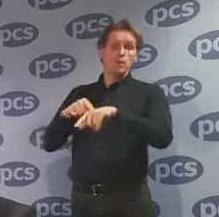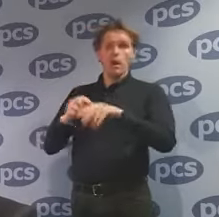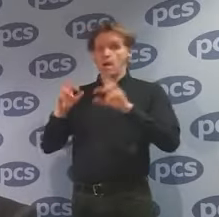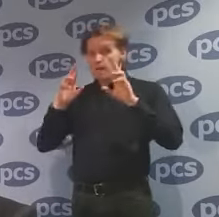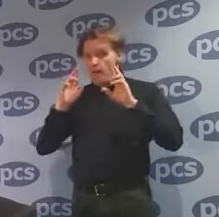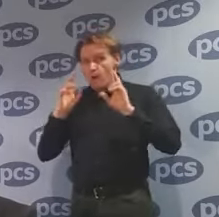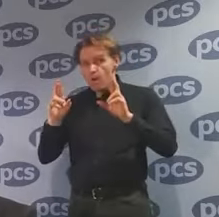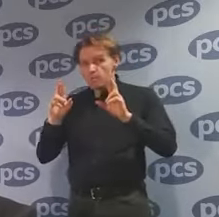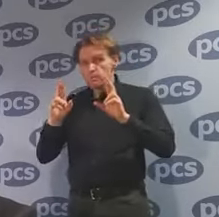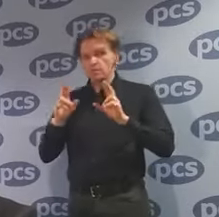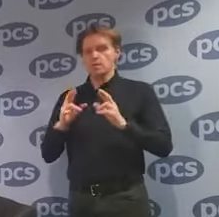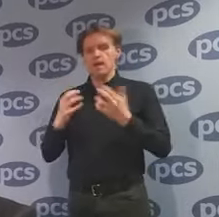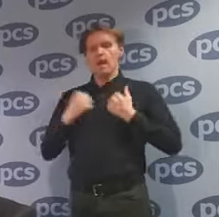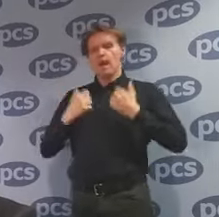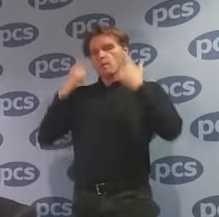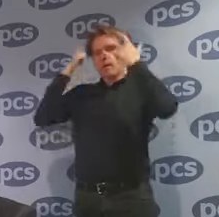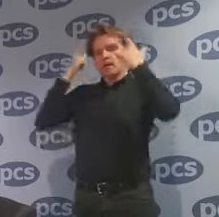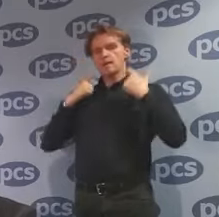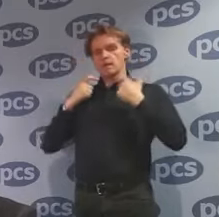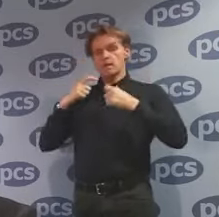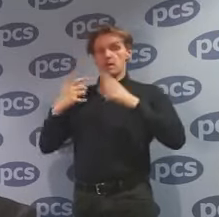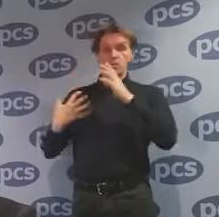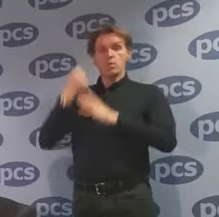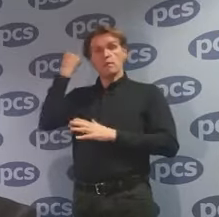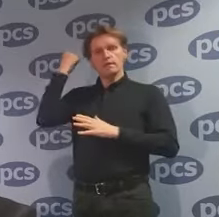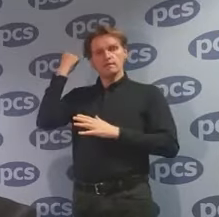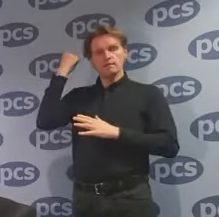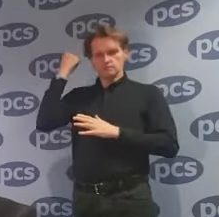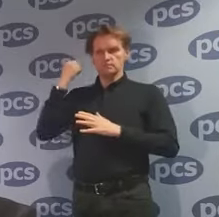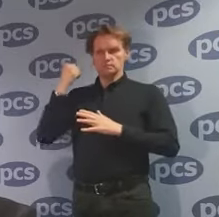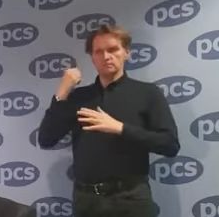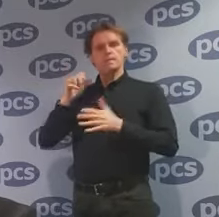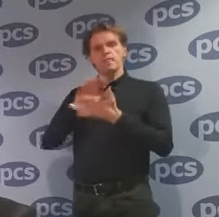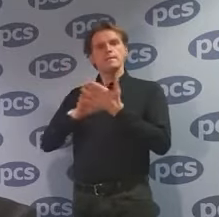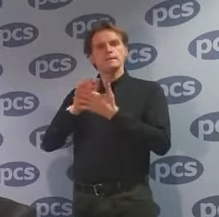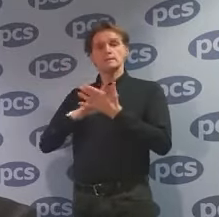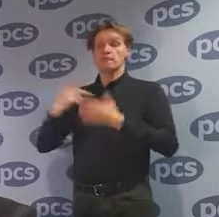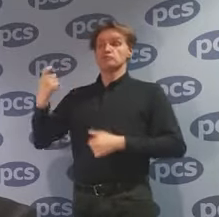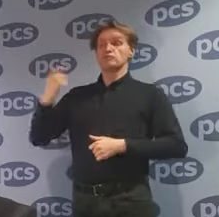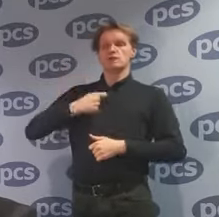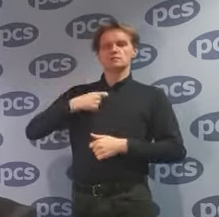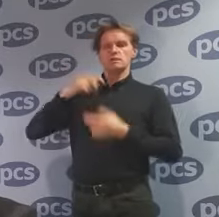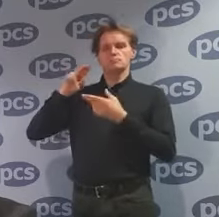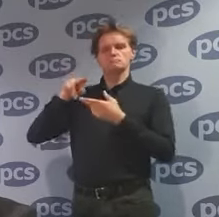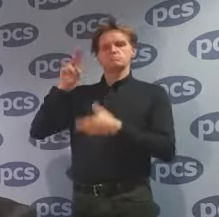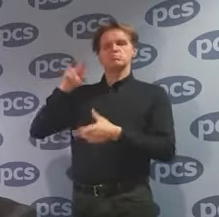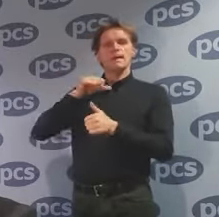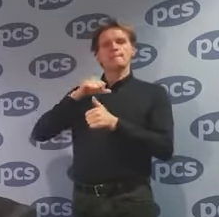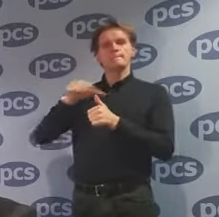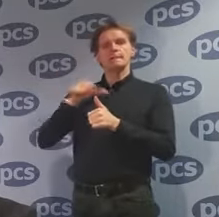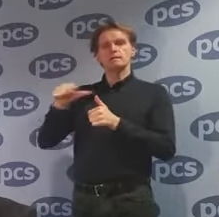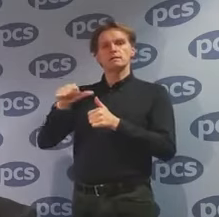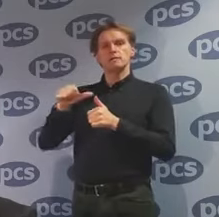secured through our legal victory means however long it takes, people get better terms at the moment than they had previously and that's a good thing.